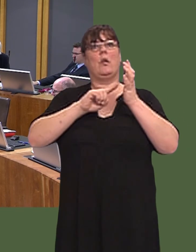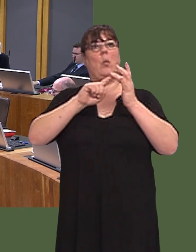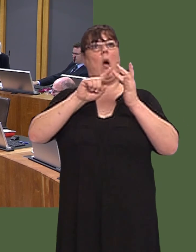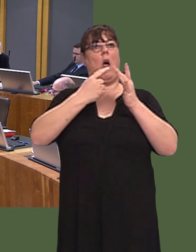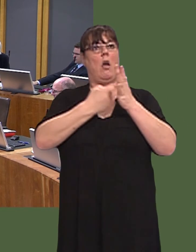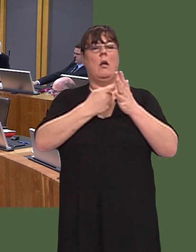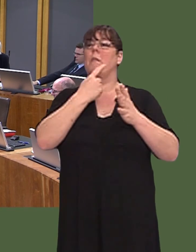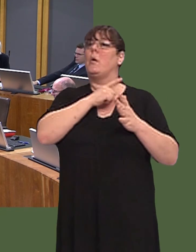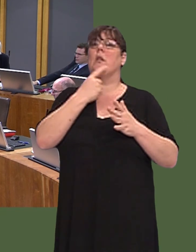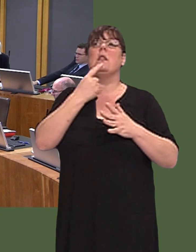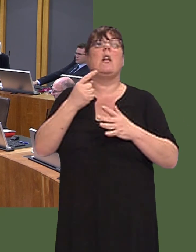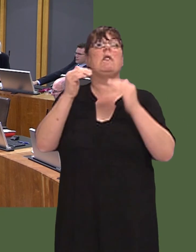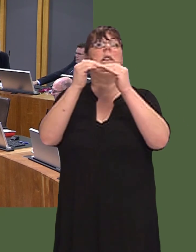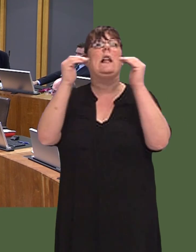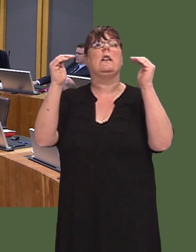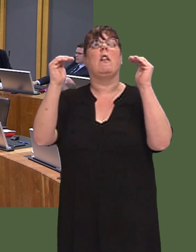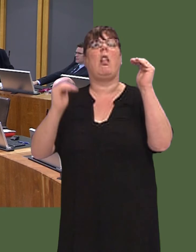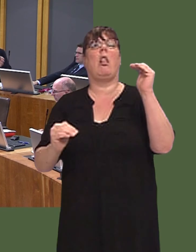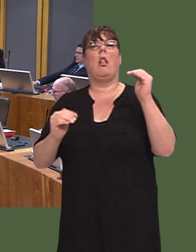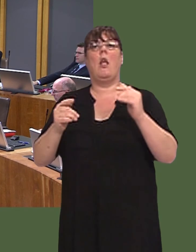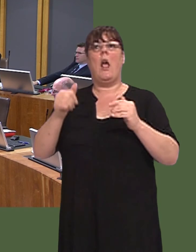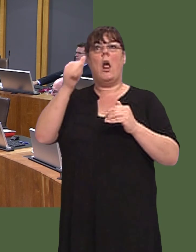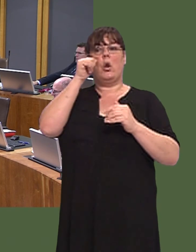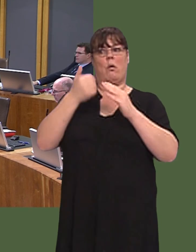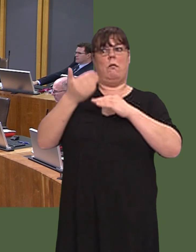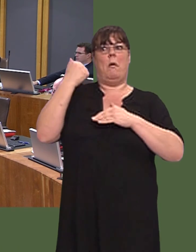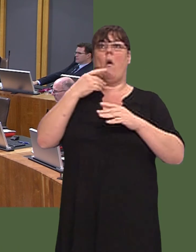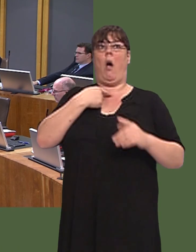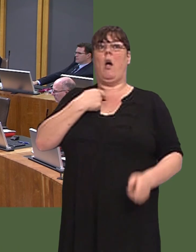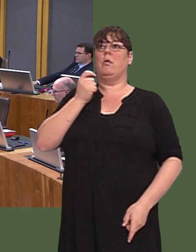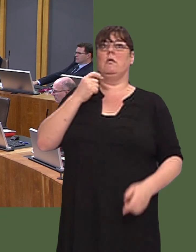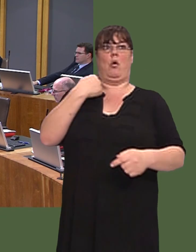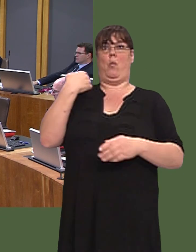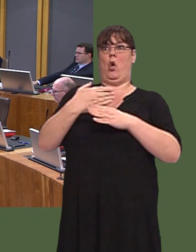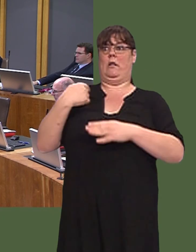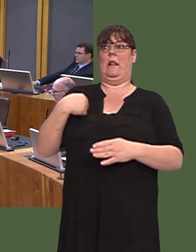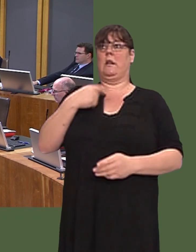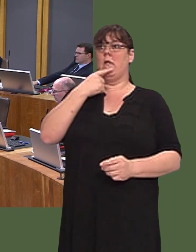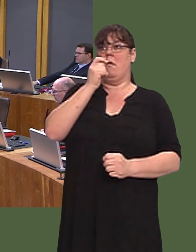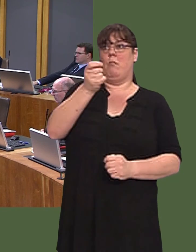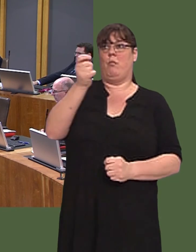In the 1990s, I had a bit of a sideline as a lawyer in prosecuting abattoirs and the